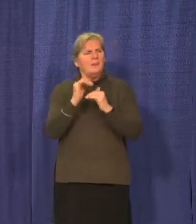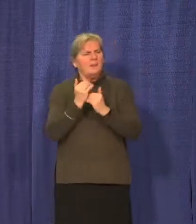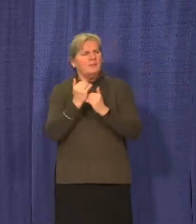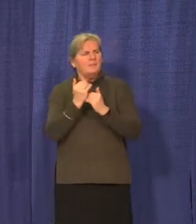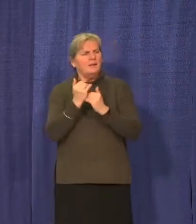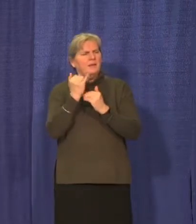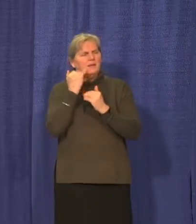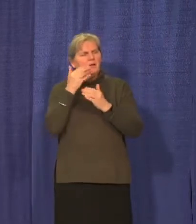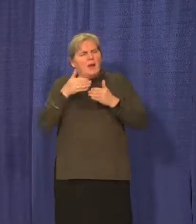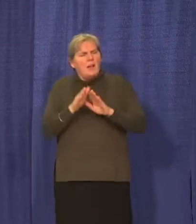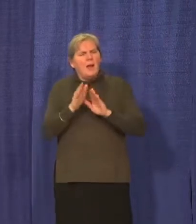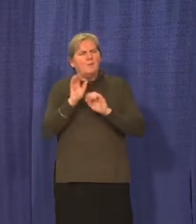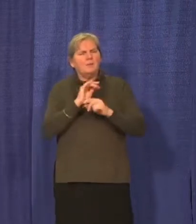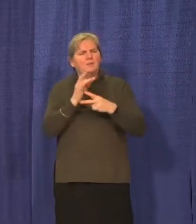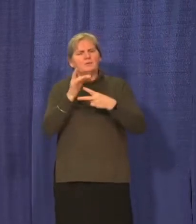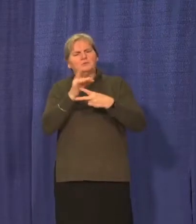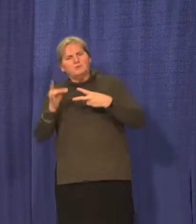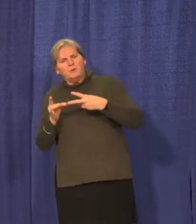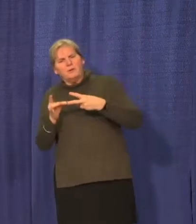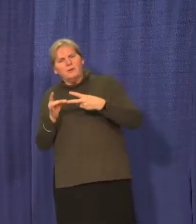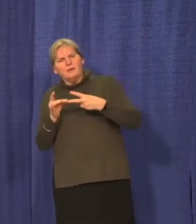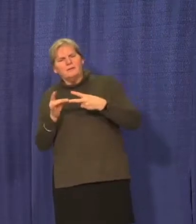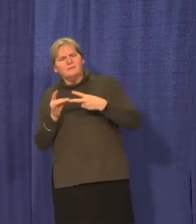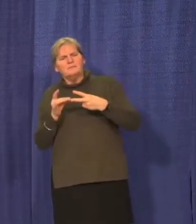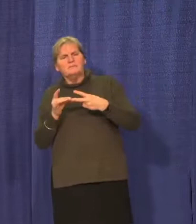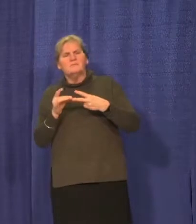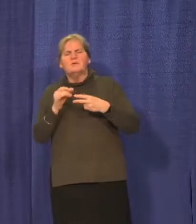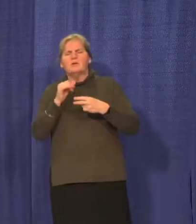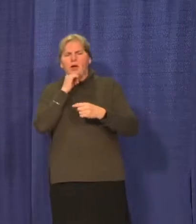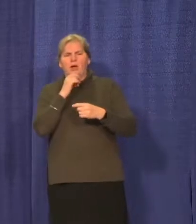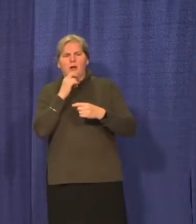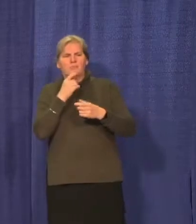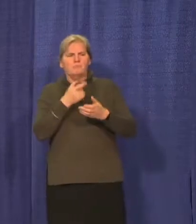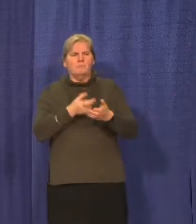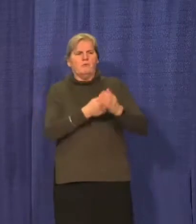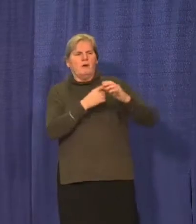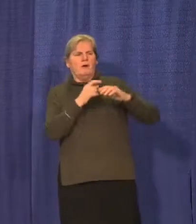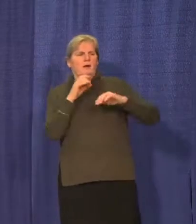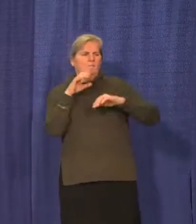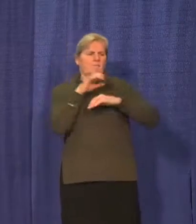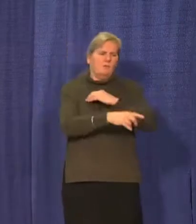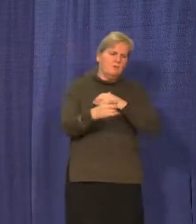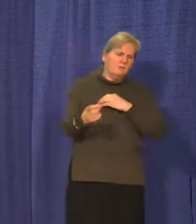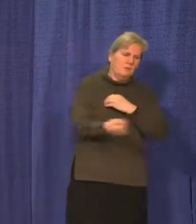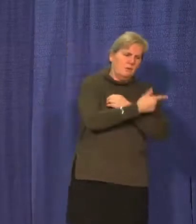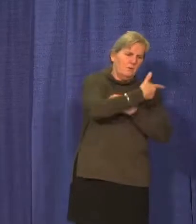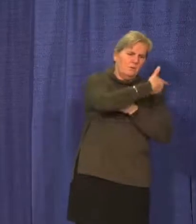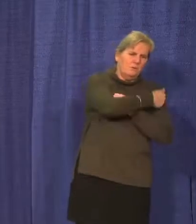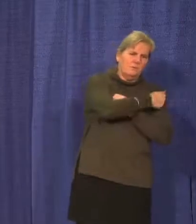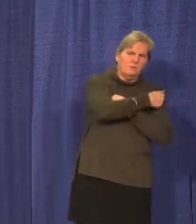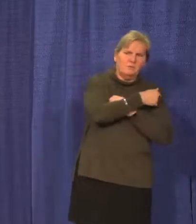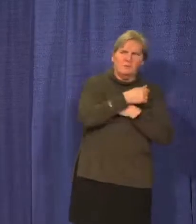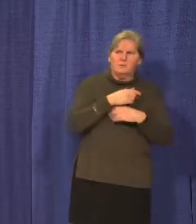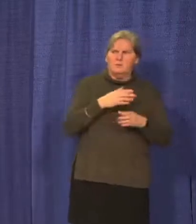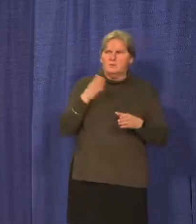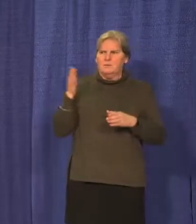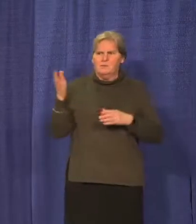to choose whether or not to get the shot as opposed to some sort of a mandatory vaccination?